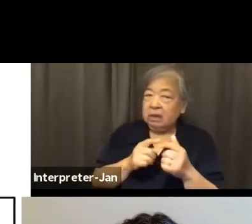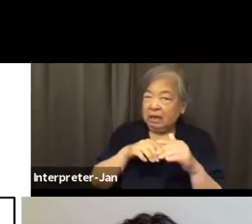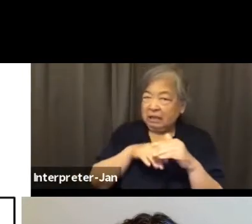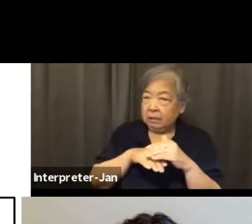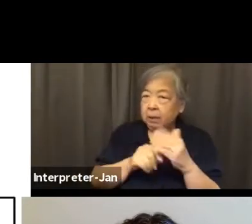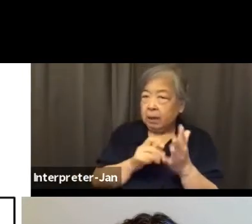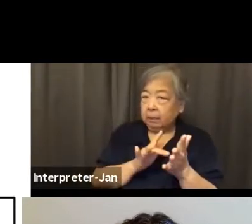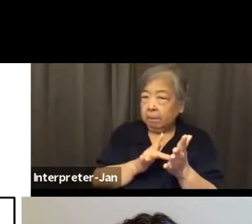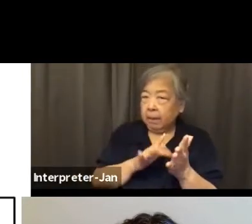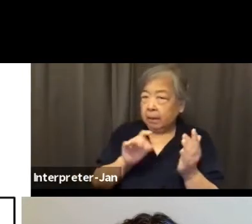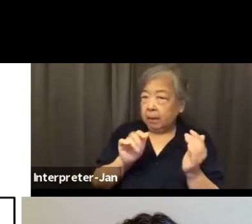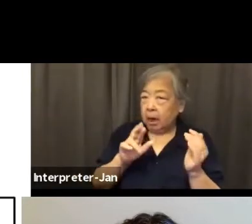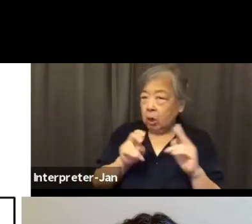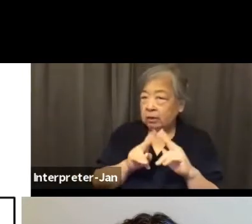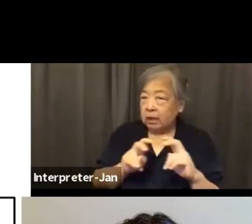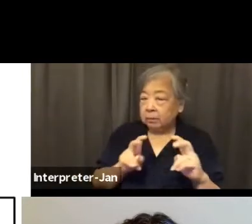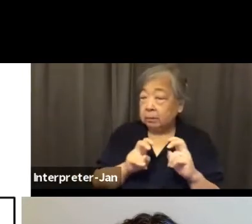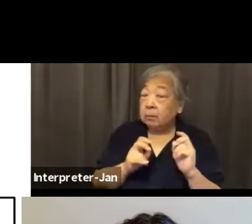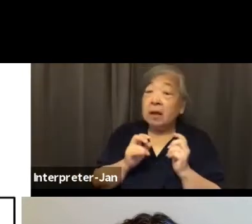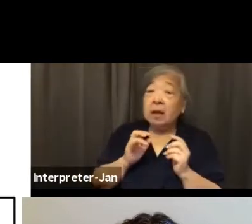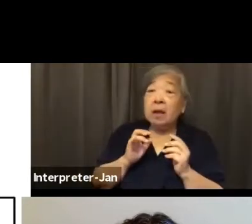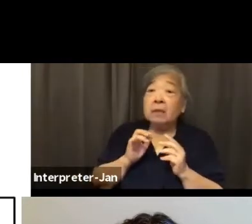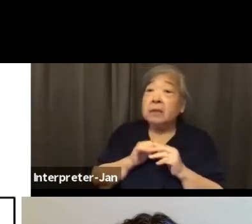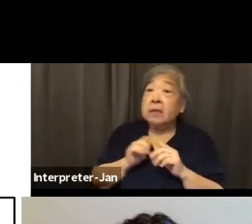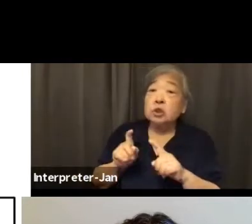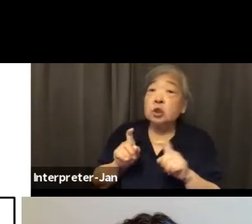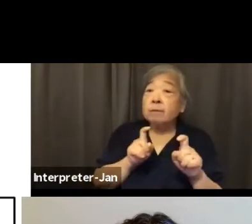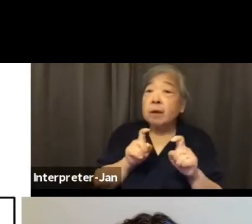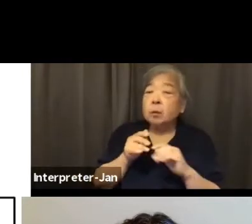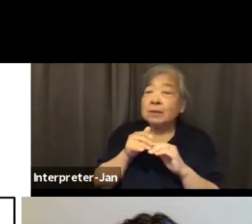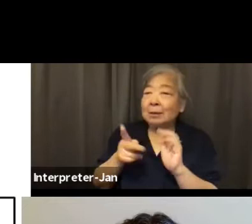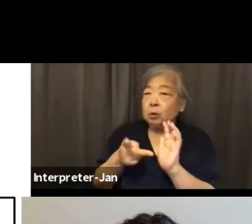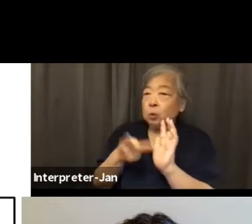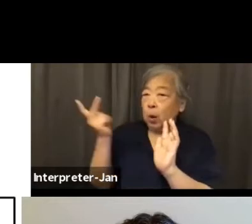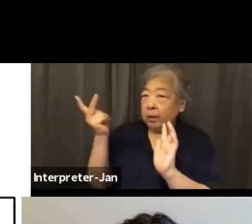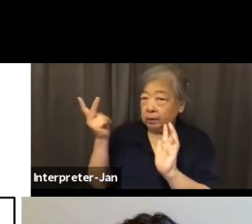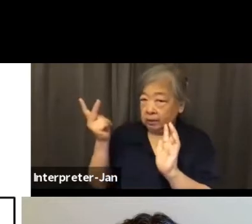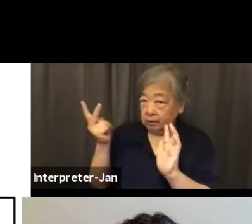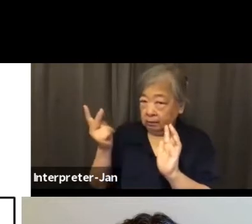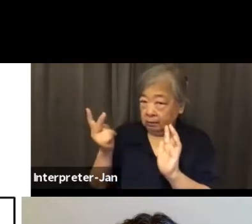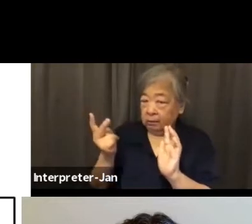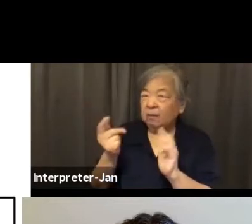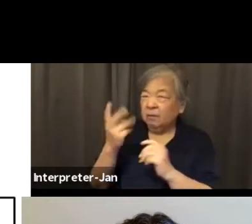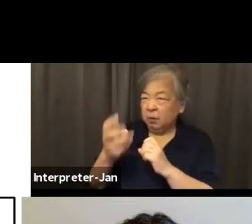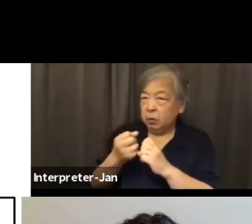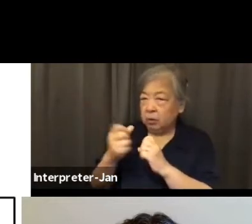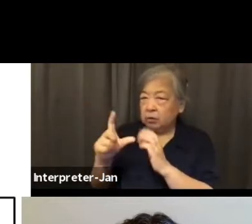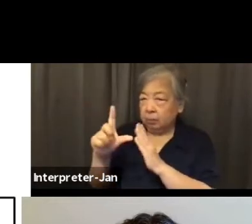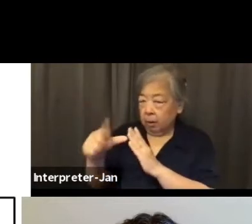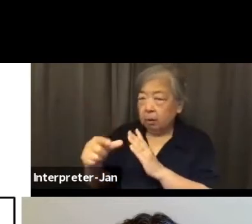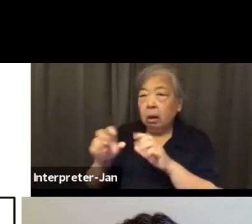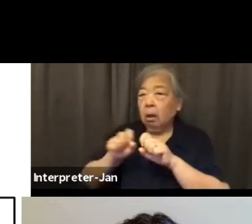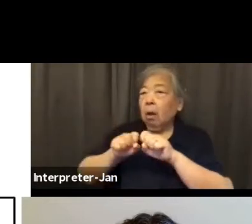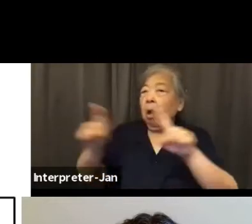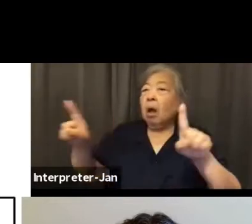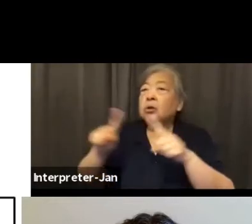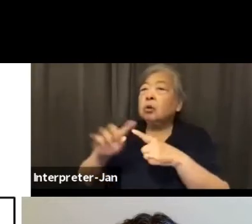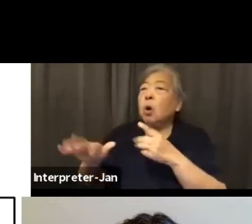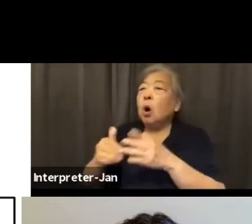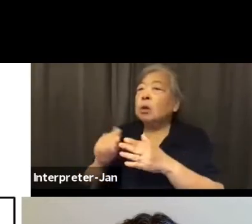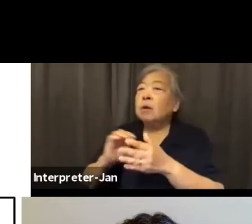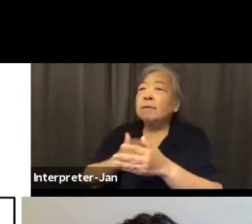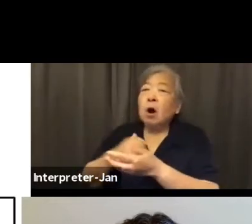and this is a survey that we send twice, a few years apart, to all of our partner organizations,